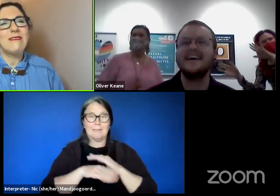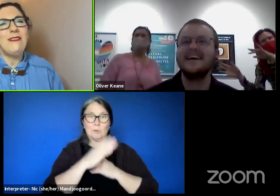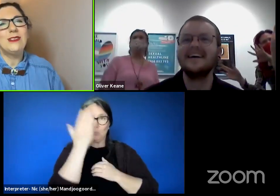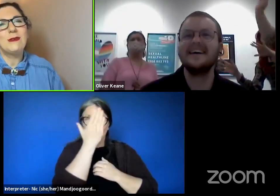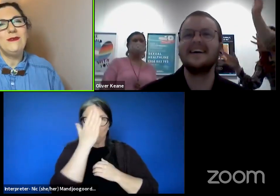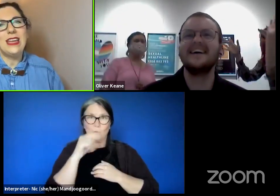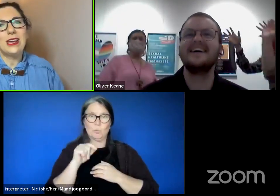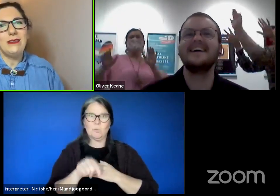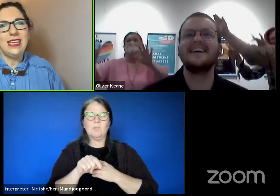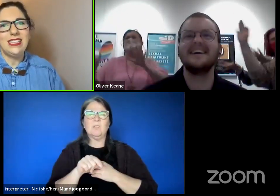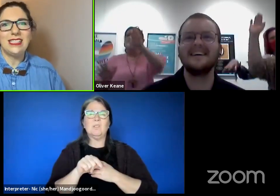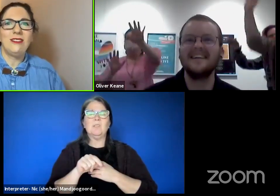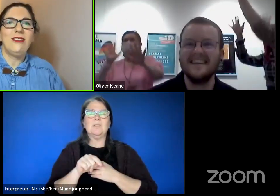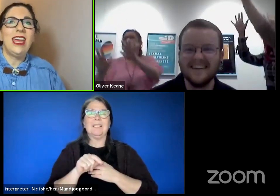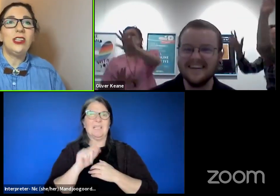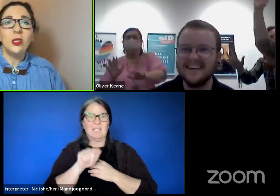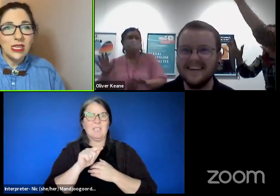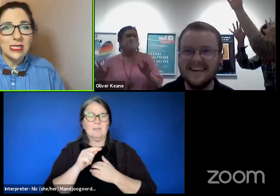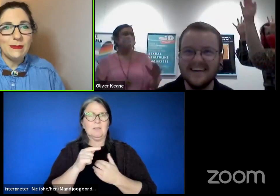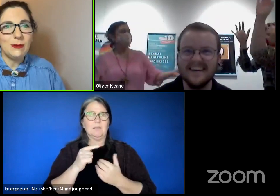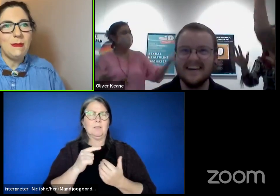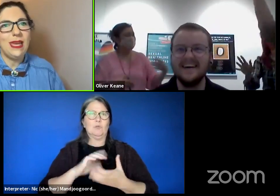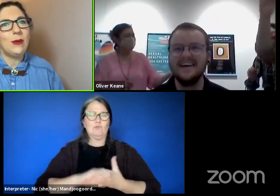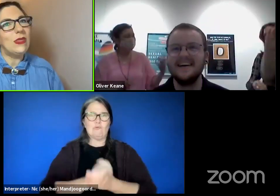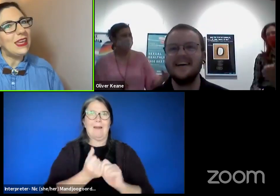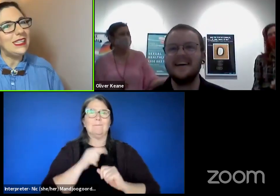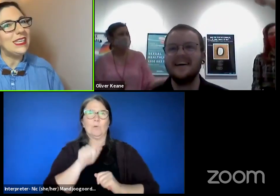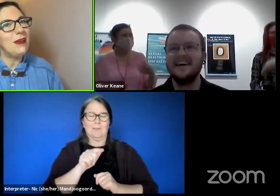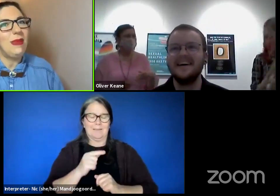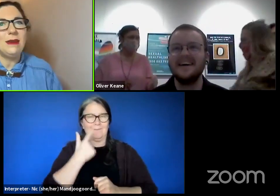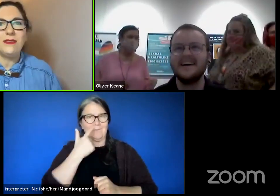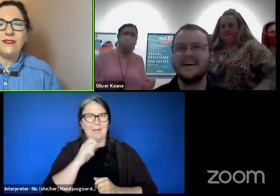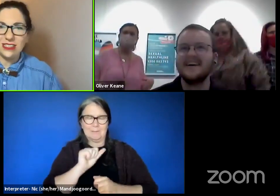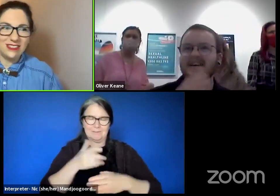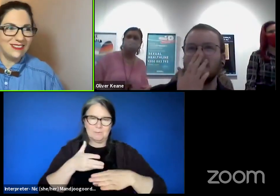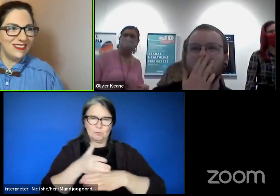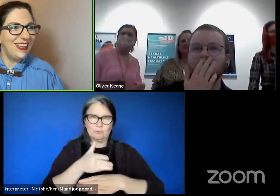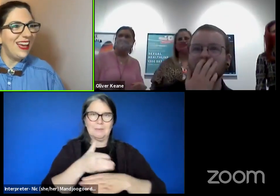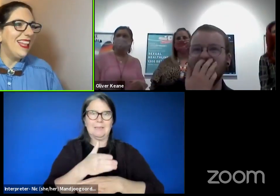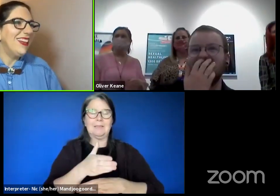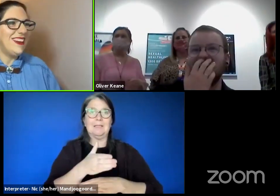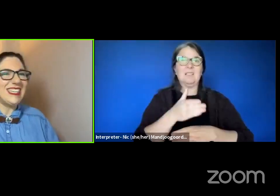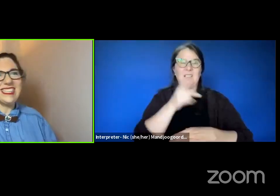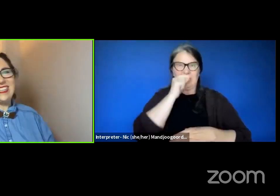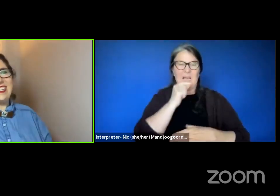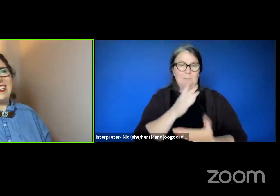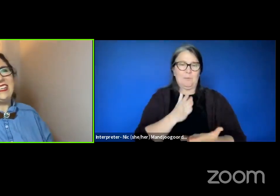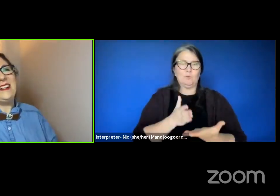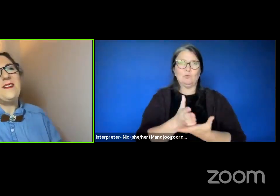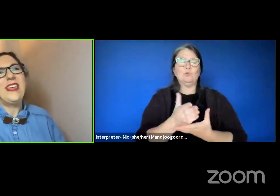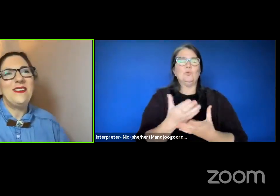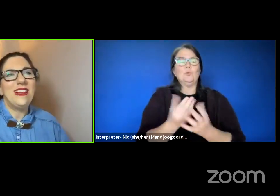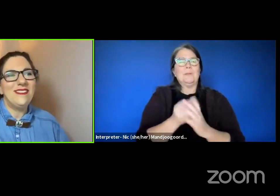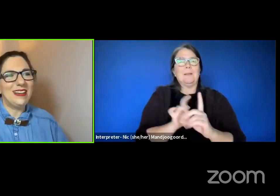He enjoys creating accepting cultures in schools, and health settings for diverse people, and it's great. teful to have found the career that doesn't create a choice between being authentic and being between being authentic and